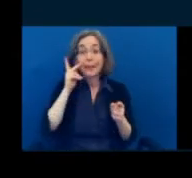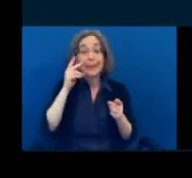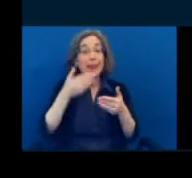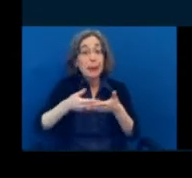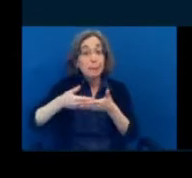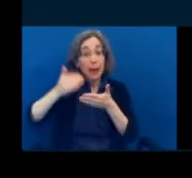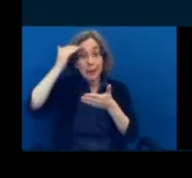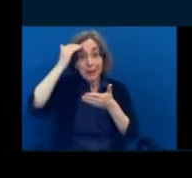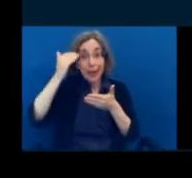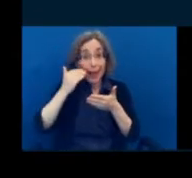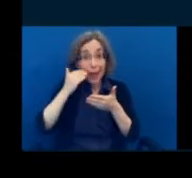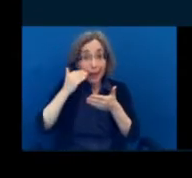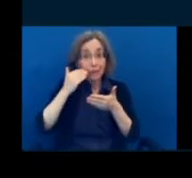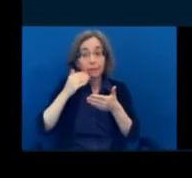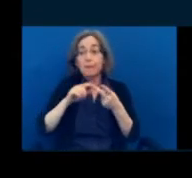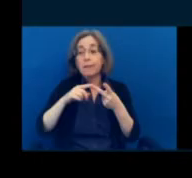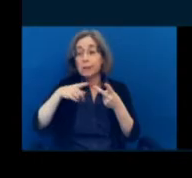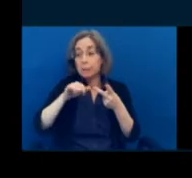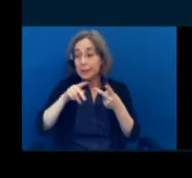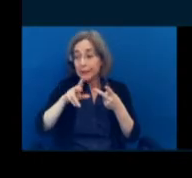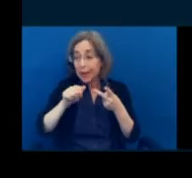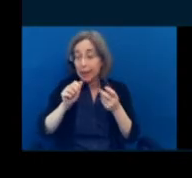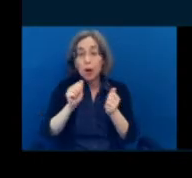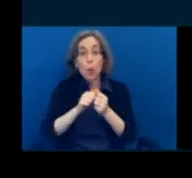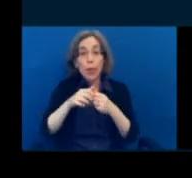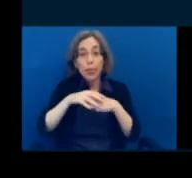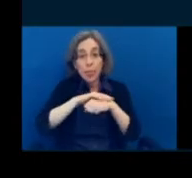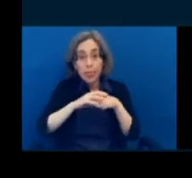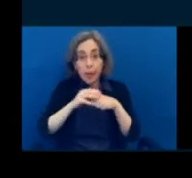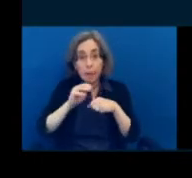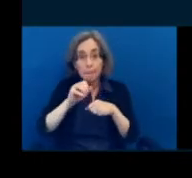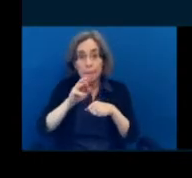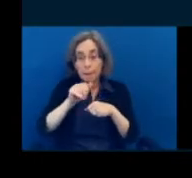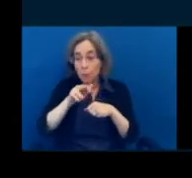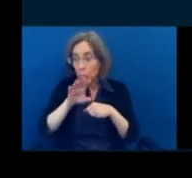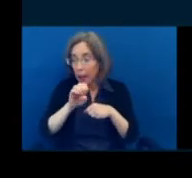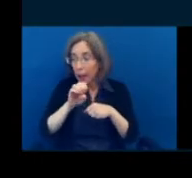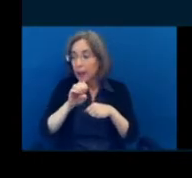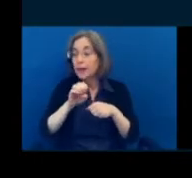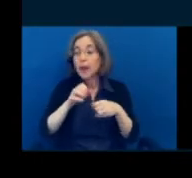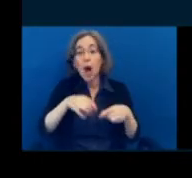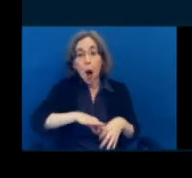PLACENTA WITH MEMBRANES, TWINS WITH EMBRAINS, UMBIL KACCT CORD,